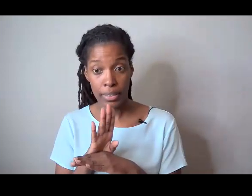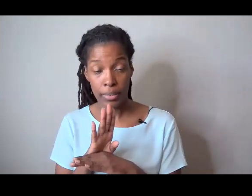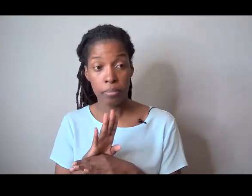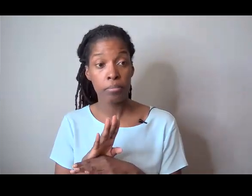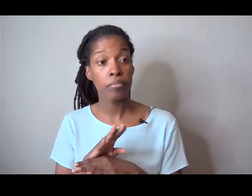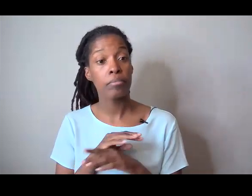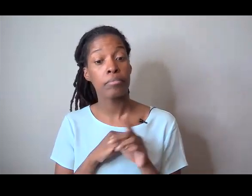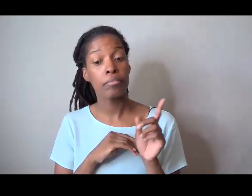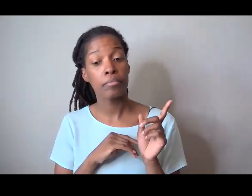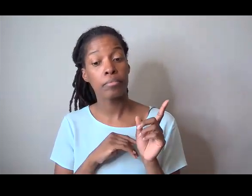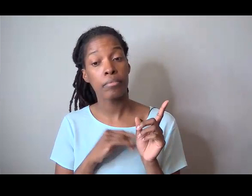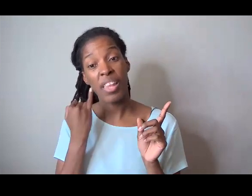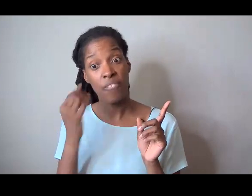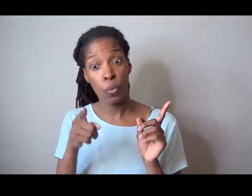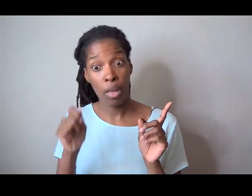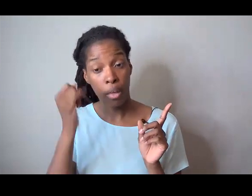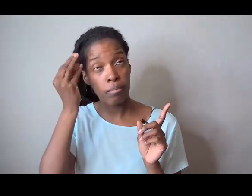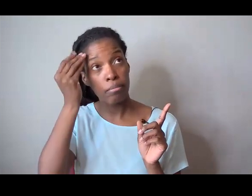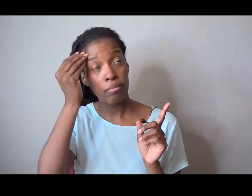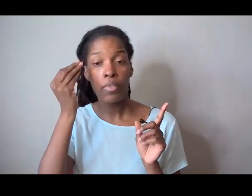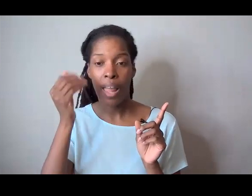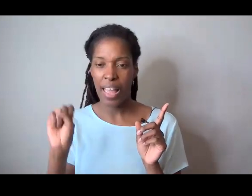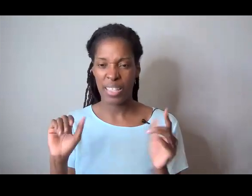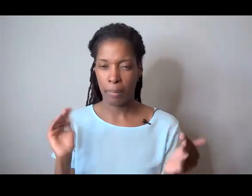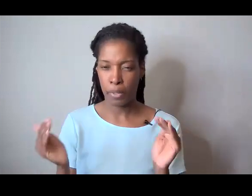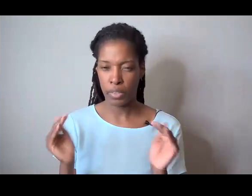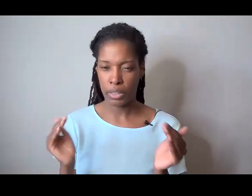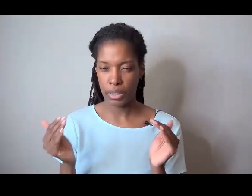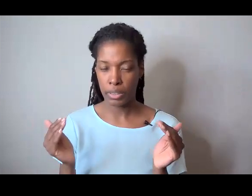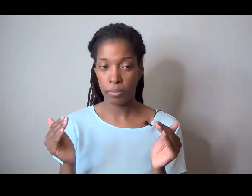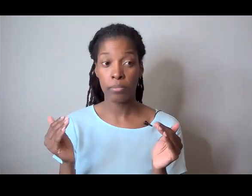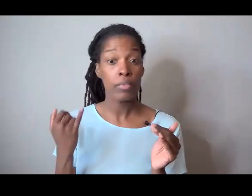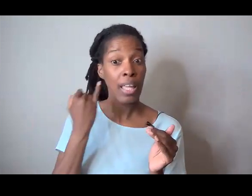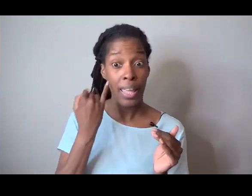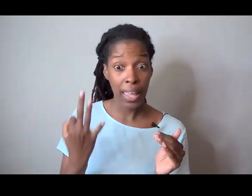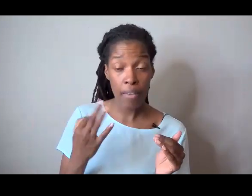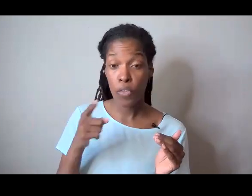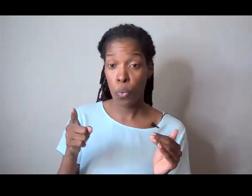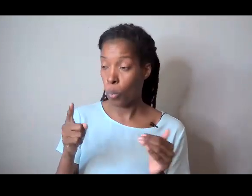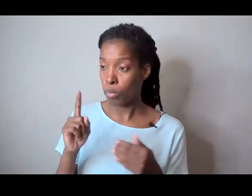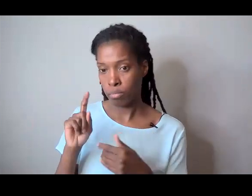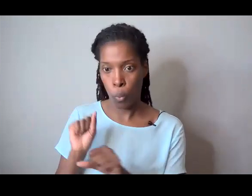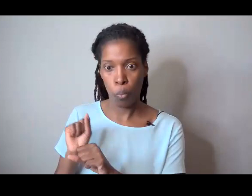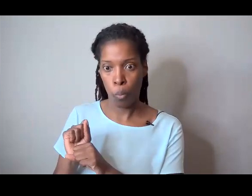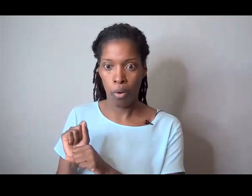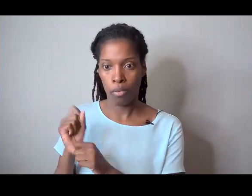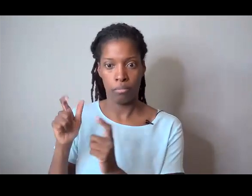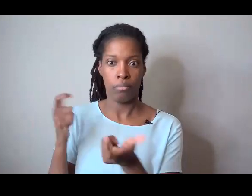Sort of imagine as a comparison if you were wage employed when you contact social security,